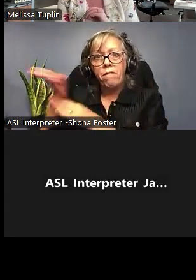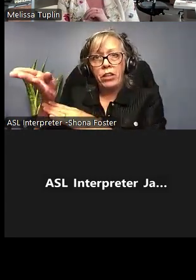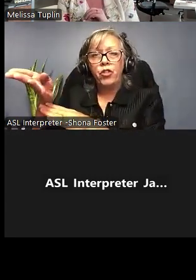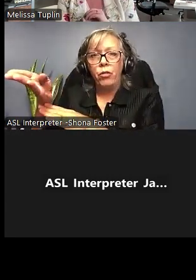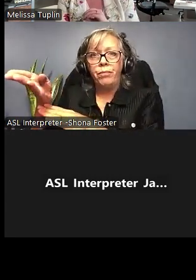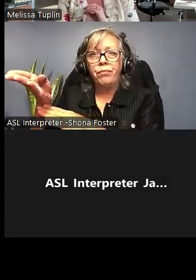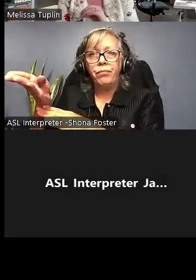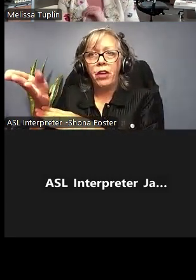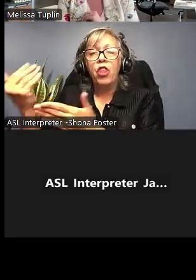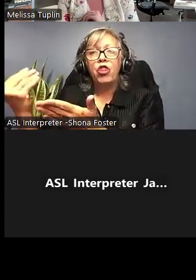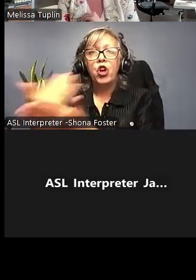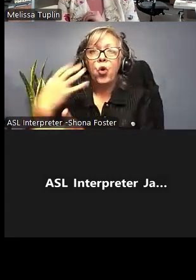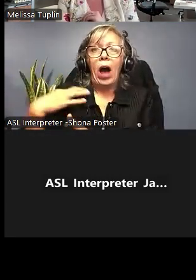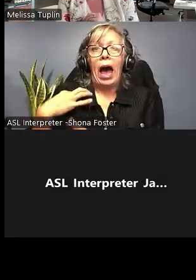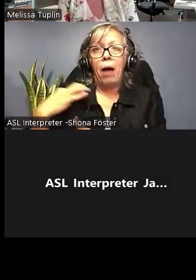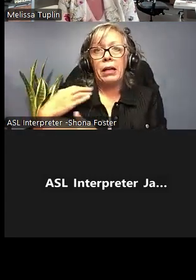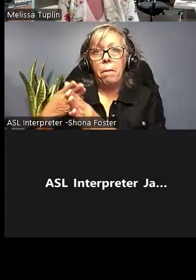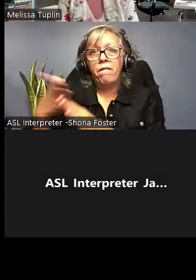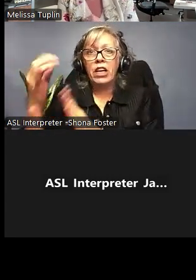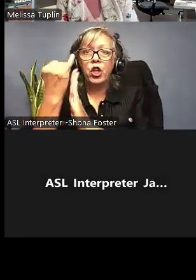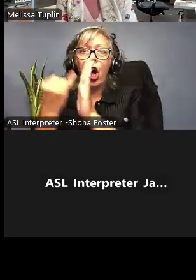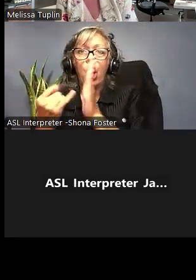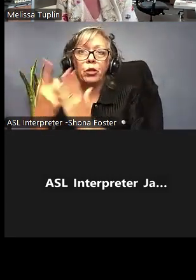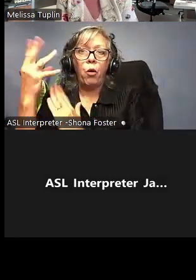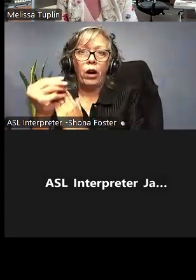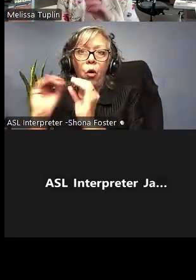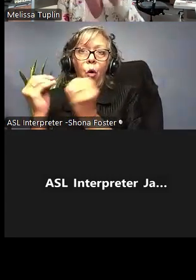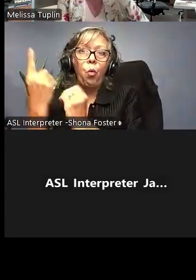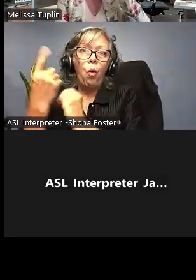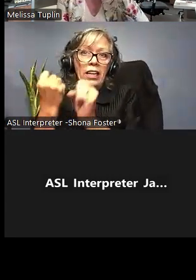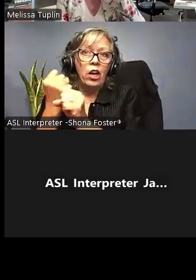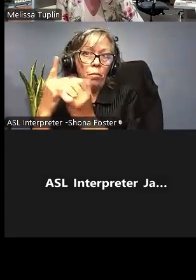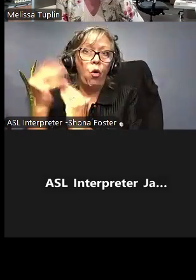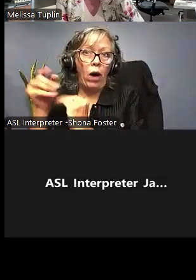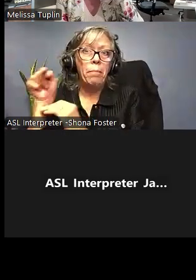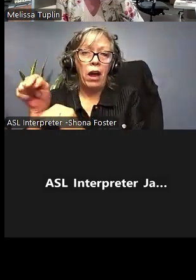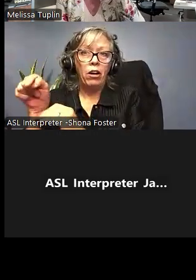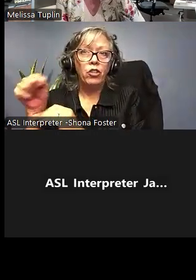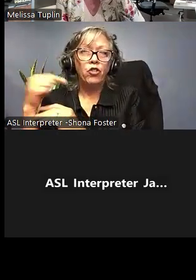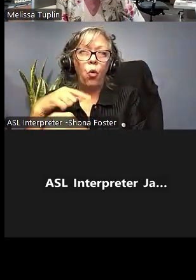New Applicants — Professional Arts Organizations One-Year Program. So the sooner you submit your